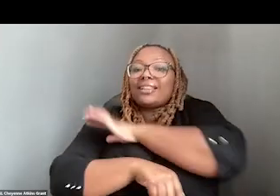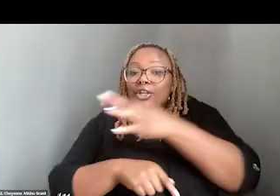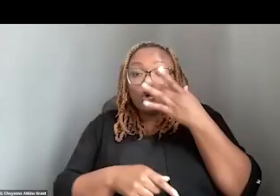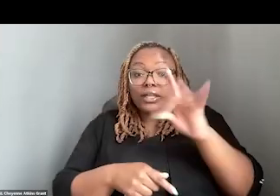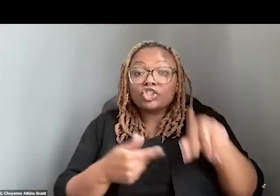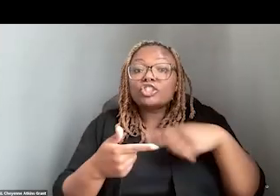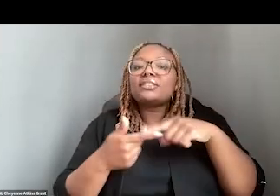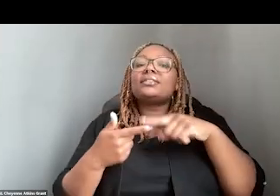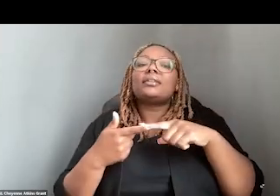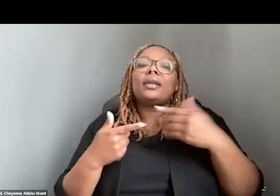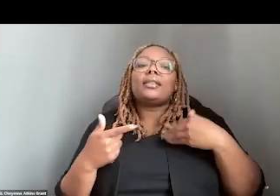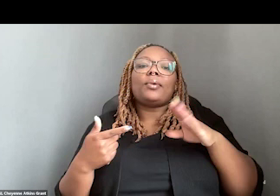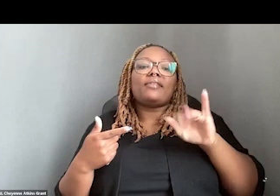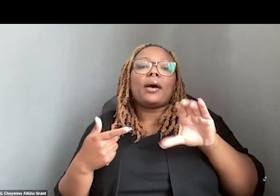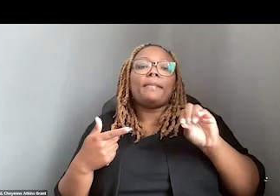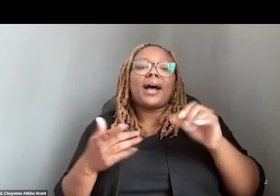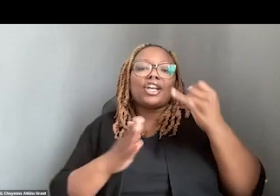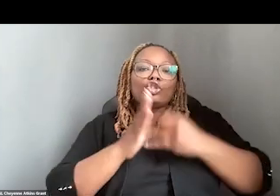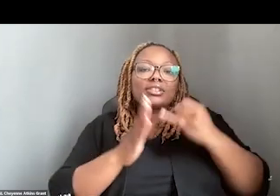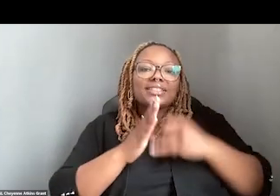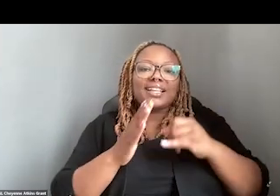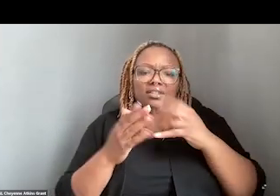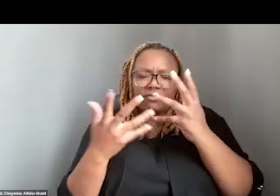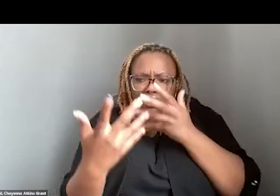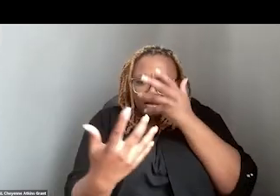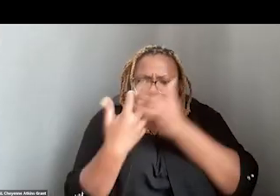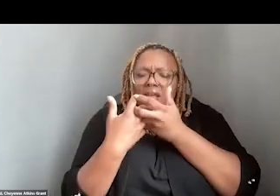They want to have a biosketch that is tailored to that type of grant application.